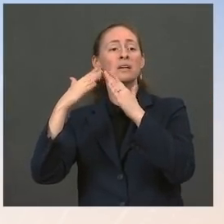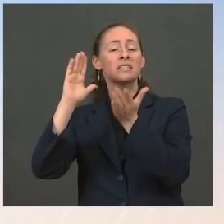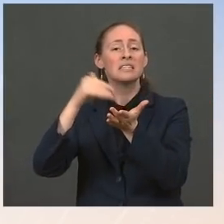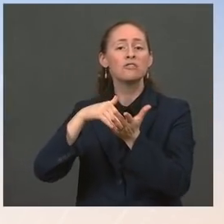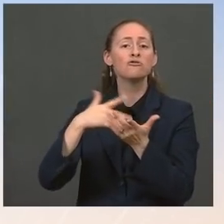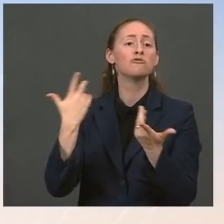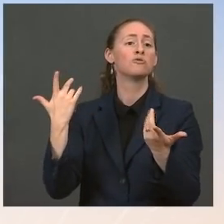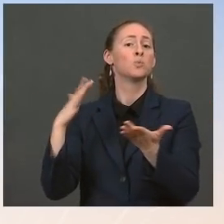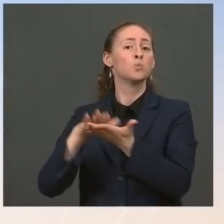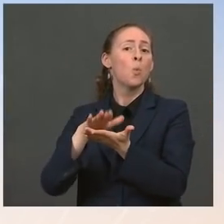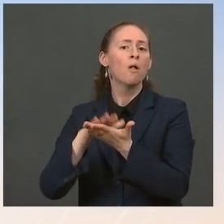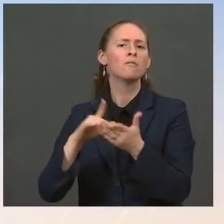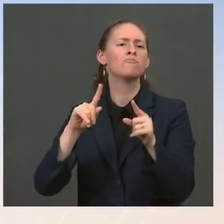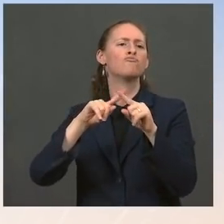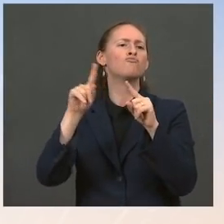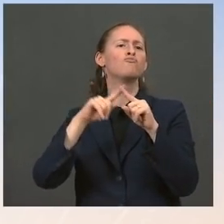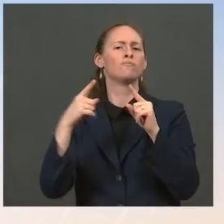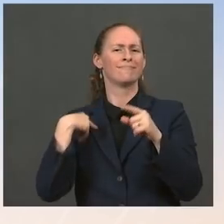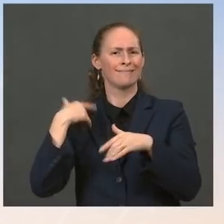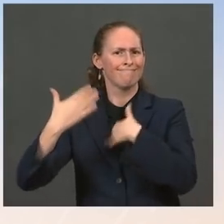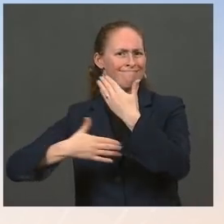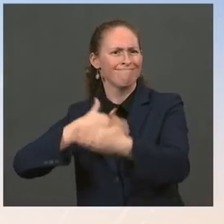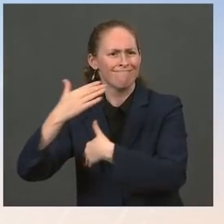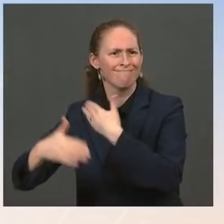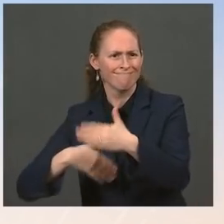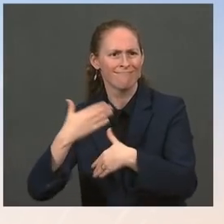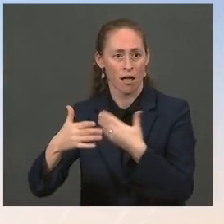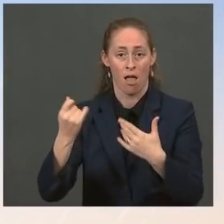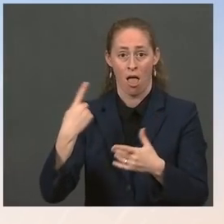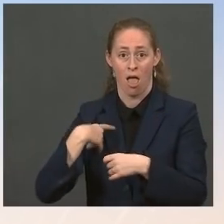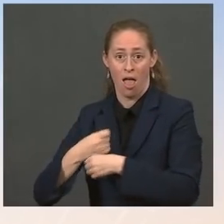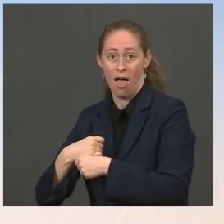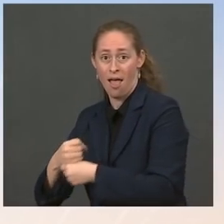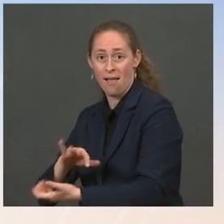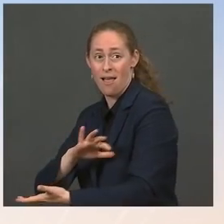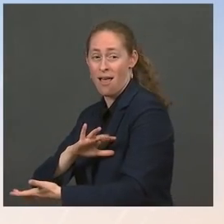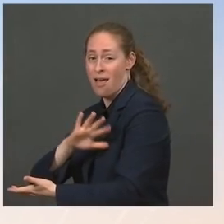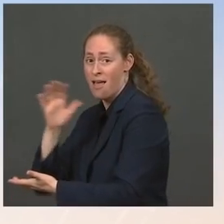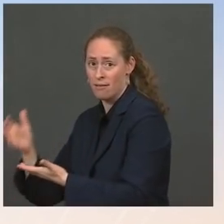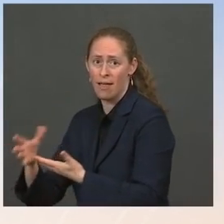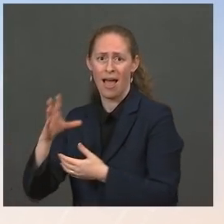that simultaneously and separate from that. We recognize there's a need. We recognized we needed to do more.